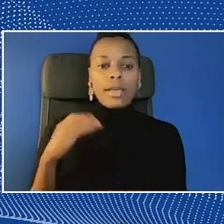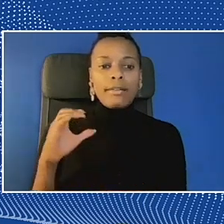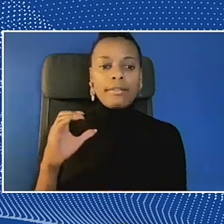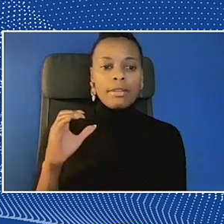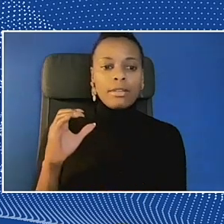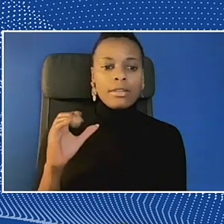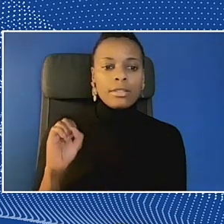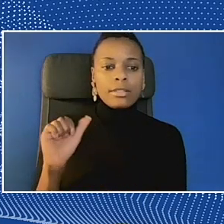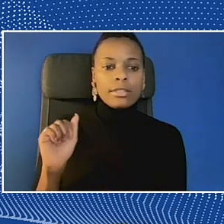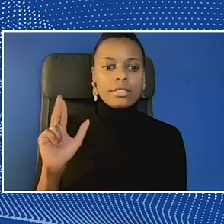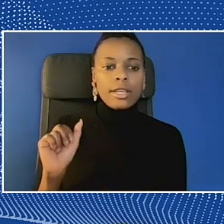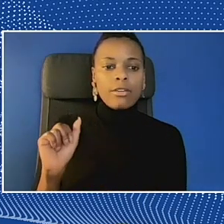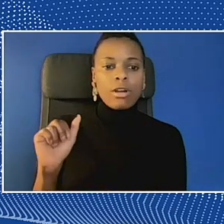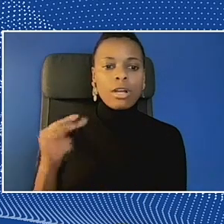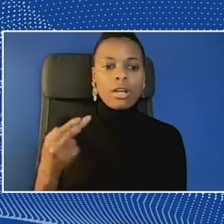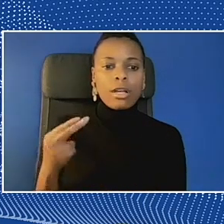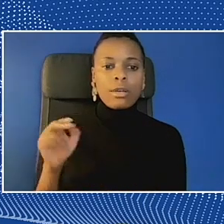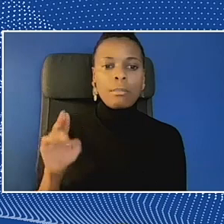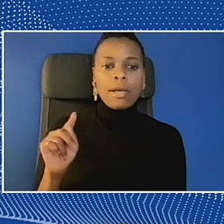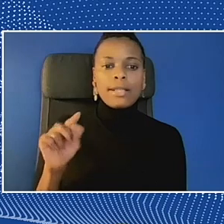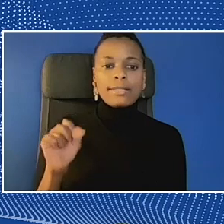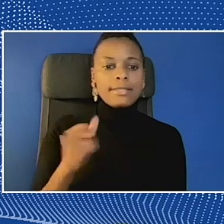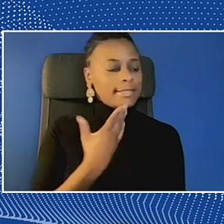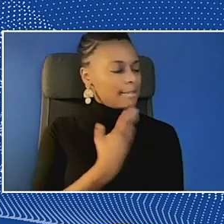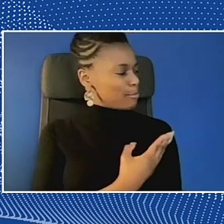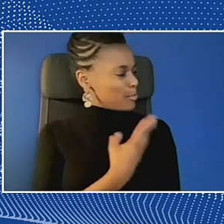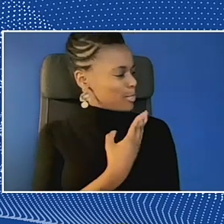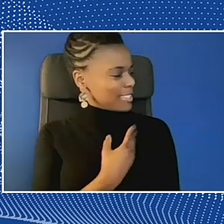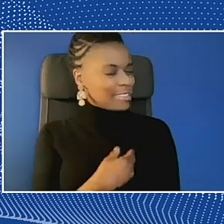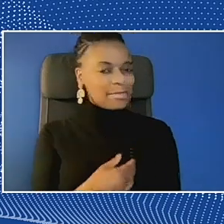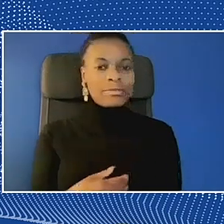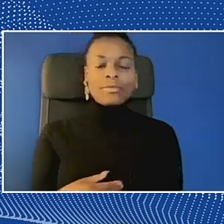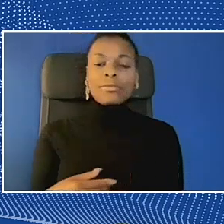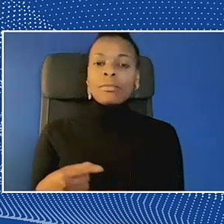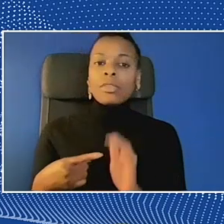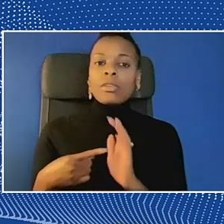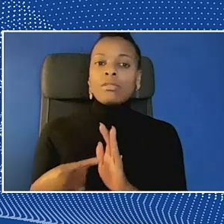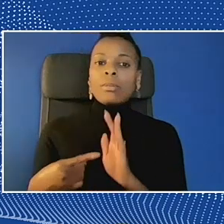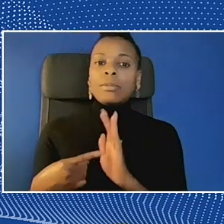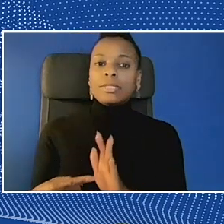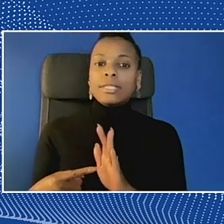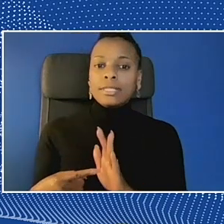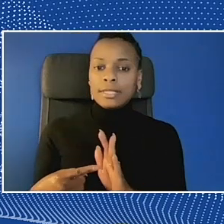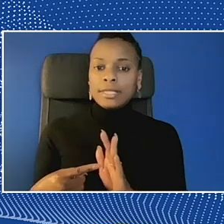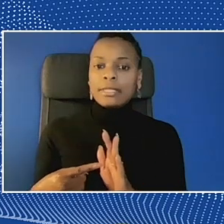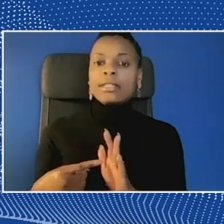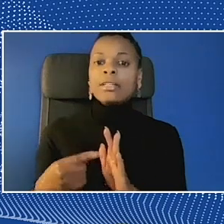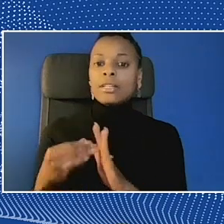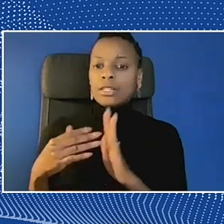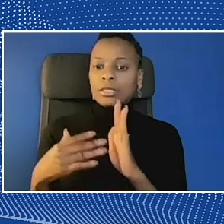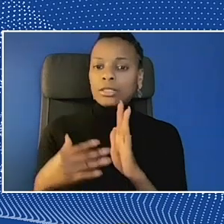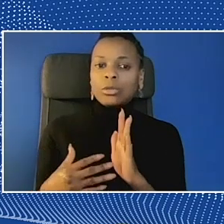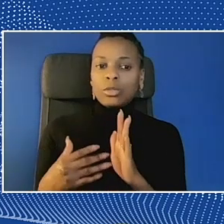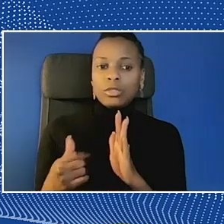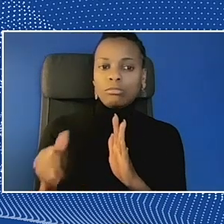Good morning. Representing student loan borrowers from graduate institutions, we are joined by Dr. Jalil Bishop. Good morning.